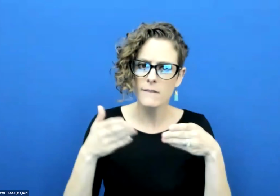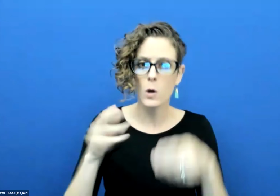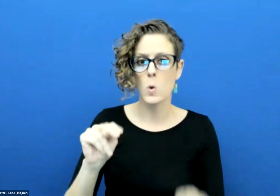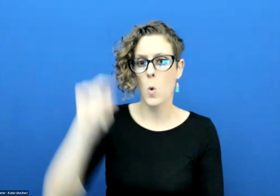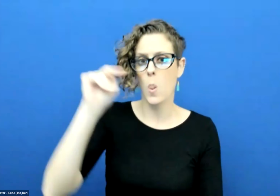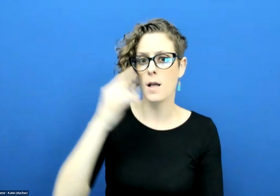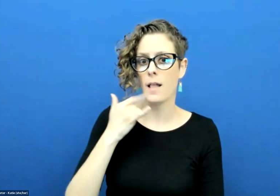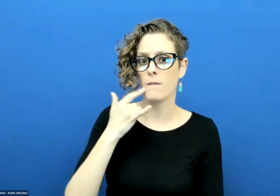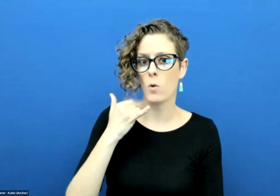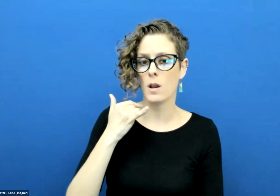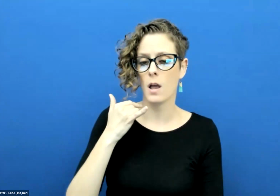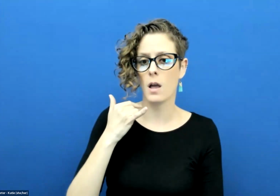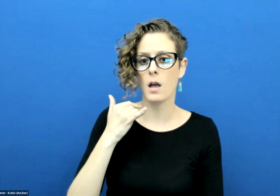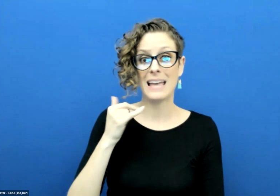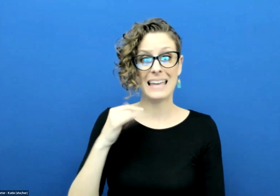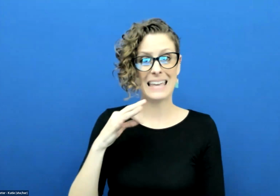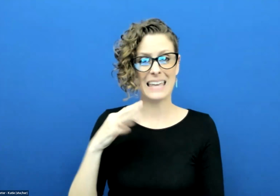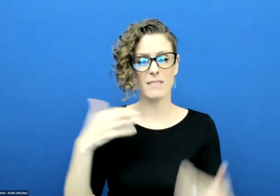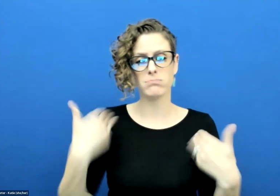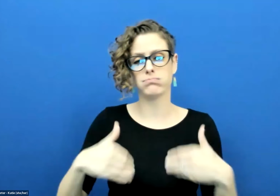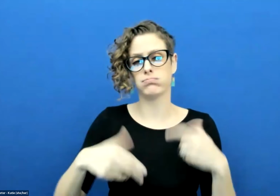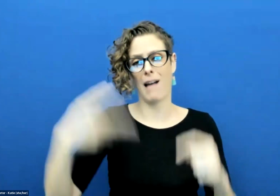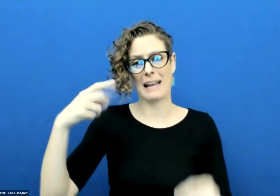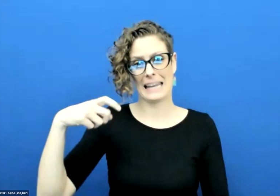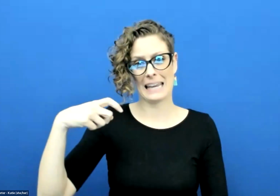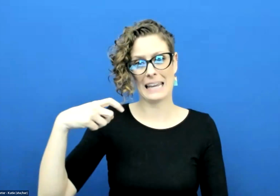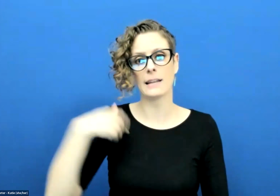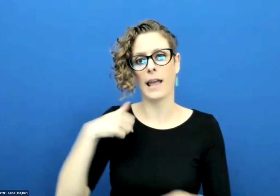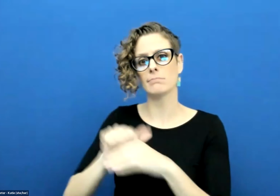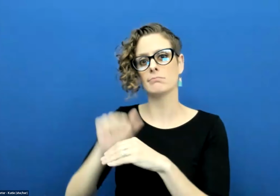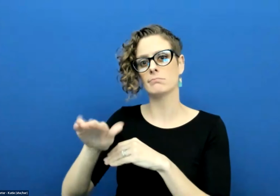if the need is great enough we've got we can send somebody down to other parts of California and we